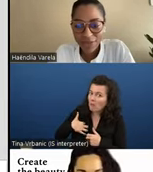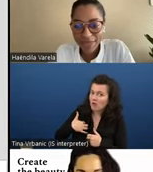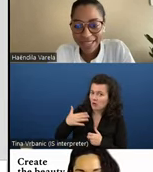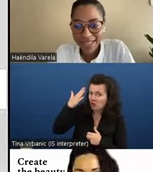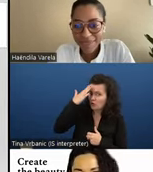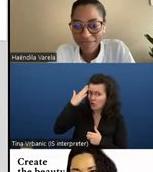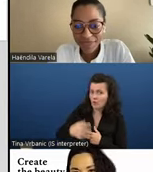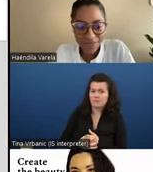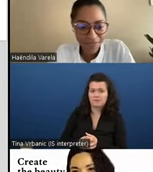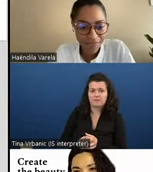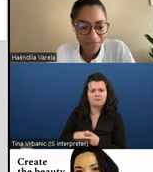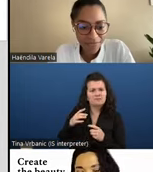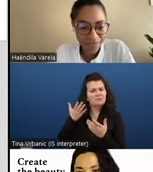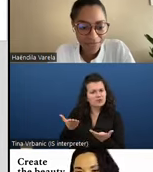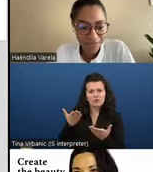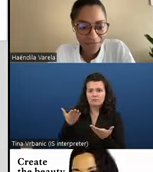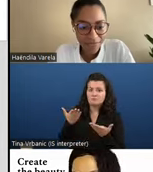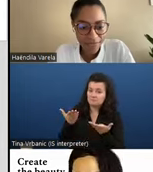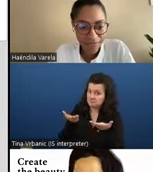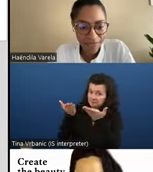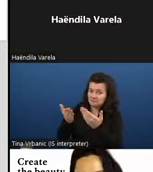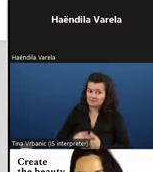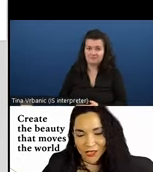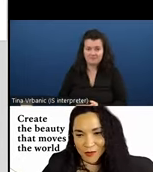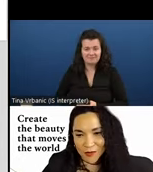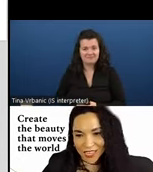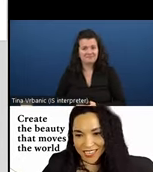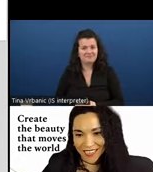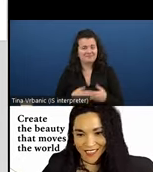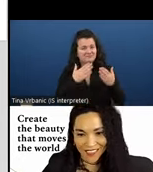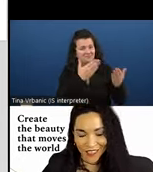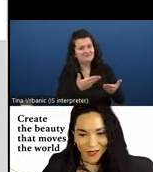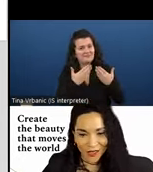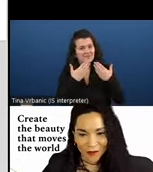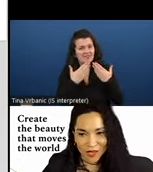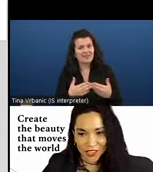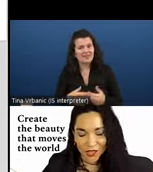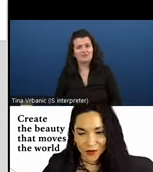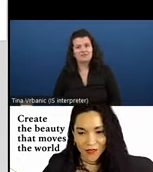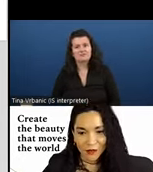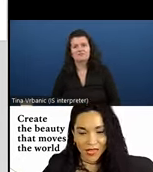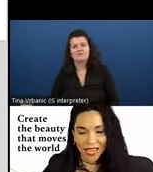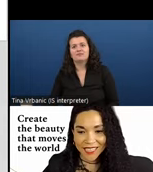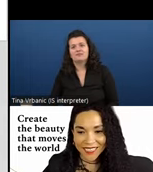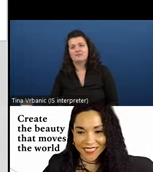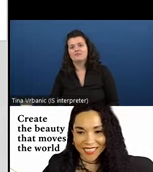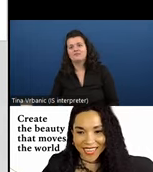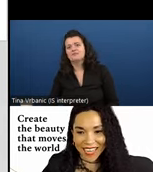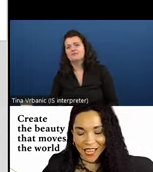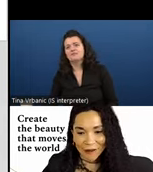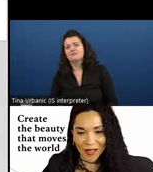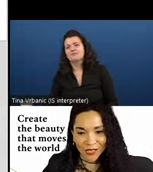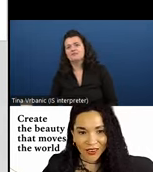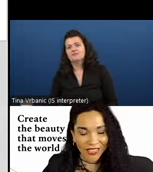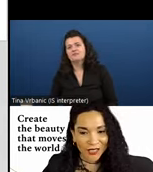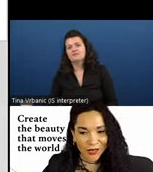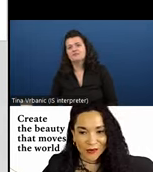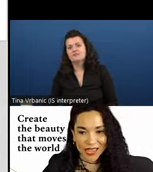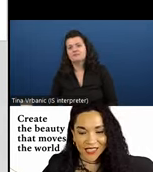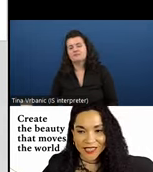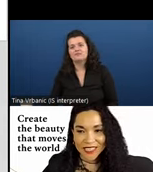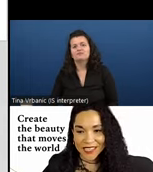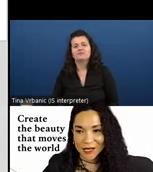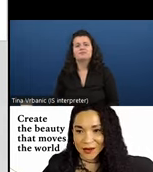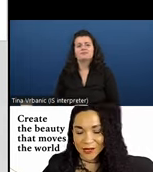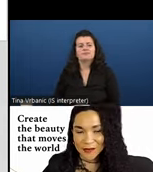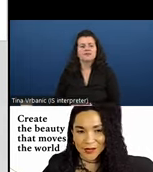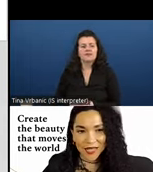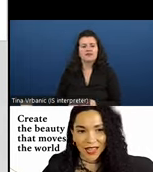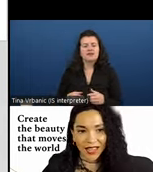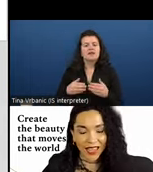much. Thank you for having me again. 15:16:52 I'll try to be as concise as possible,